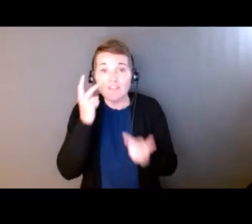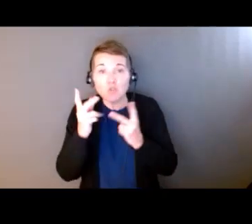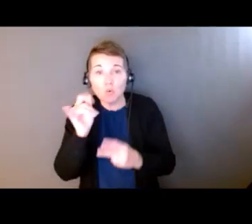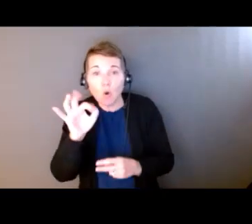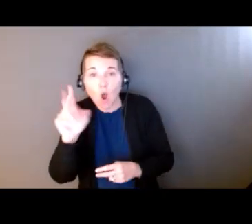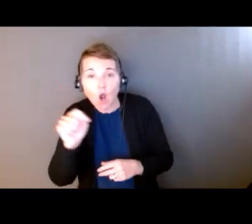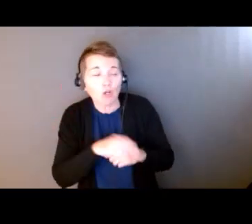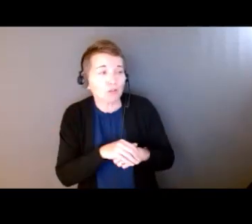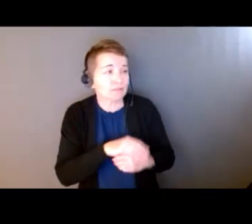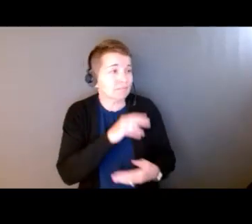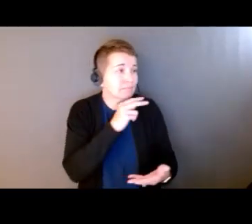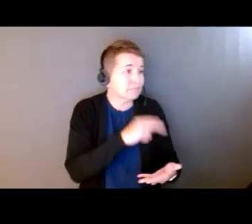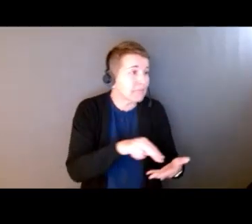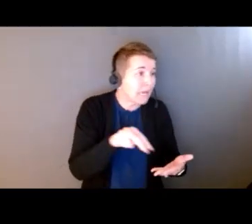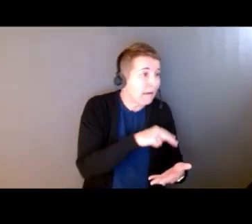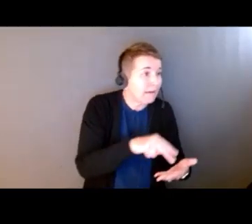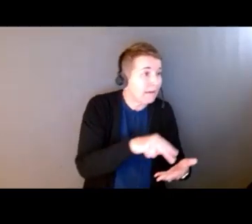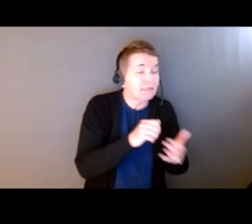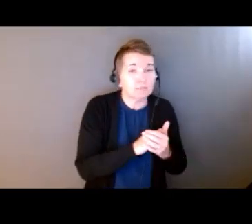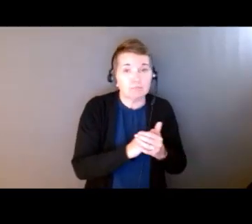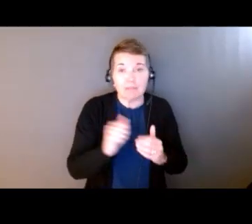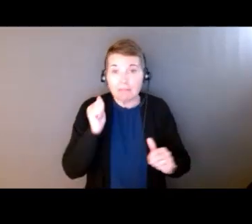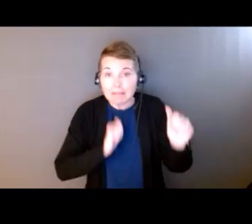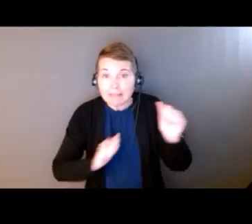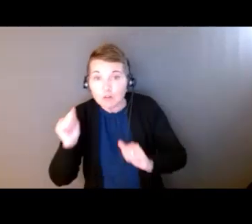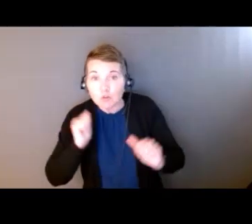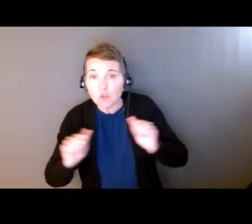As well as the type of activity that they're proposing, whether that be an